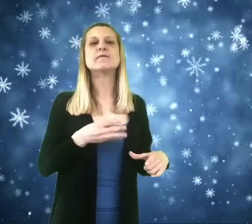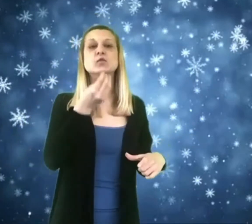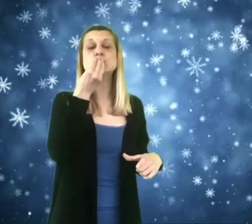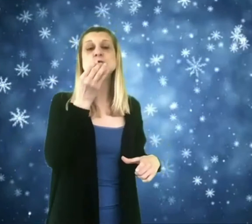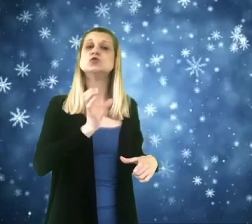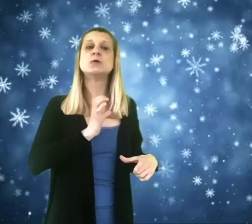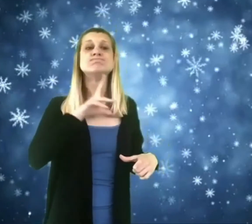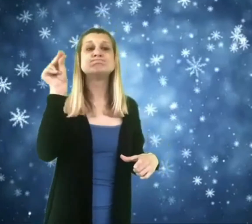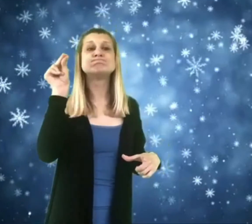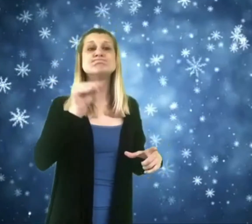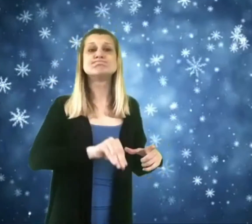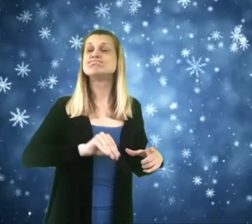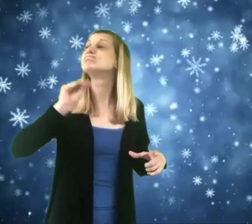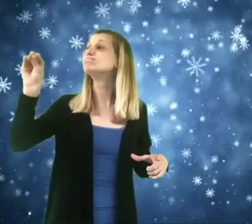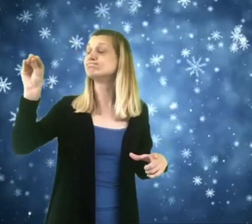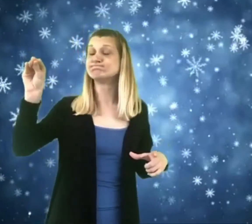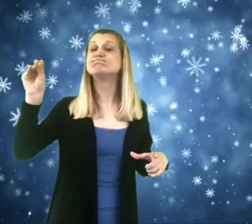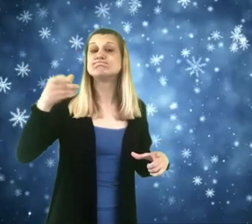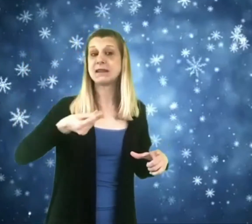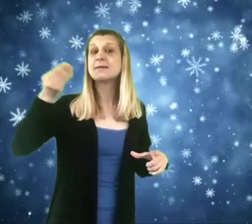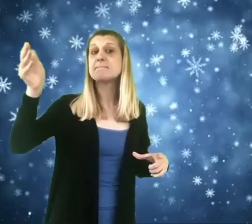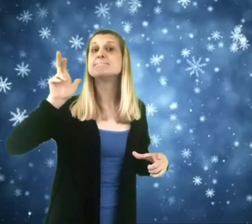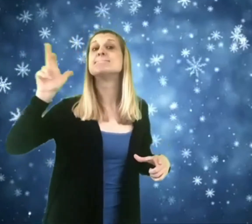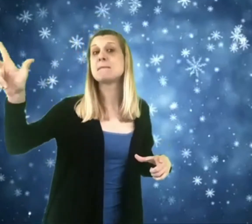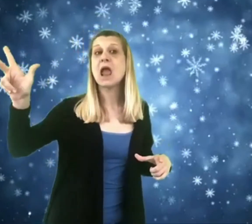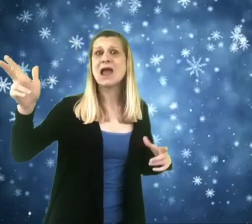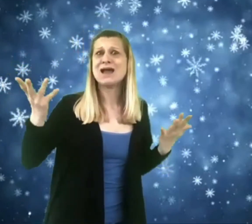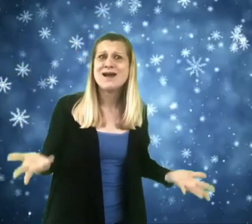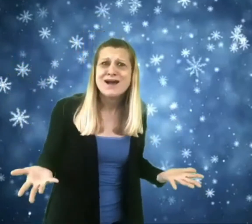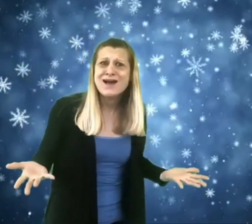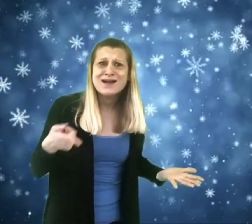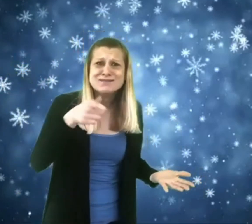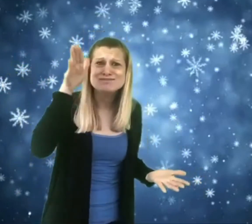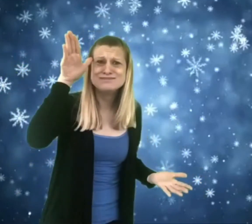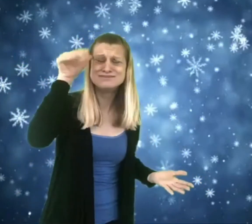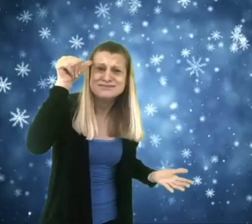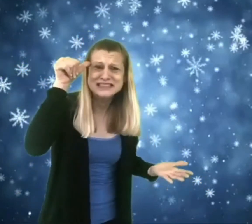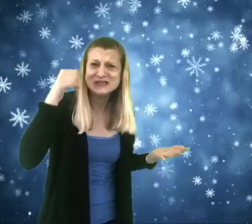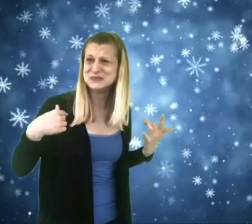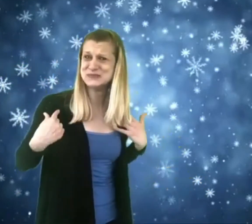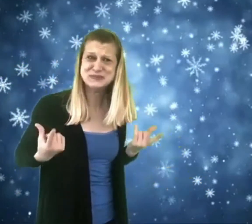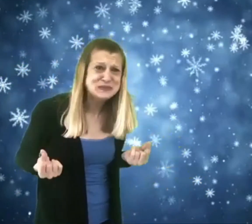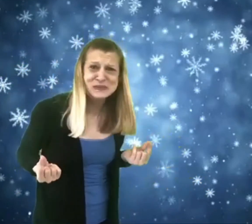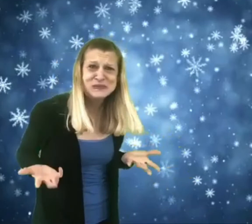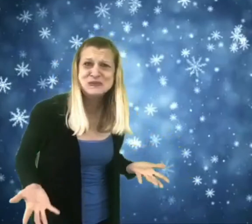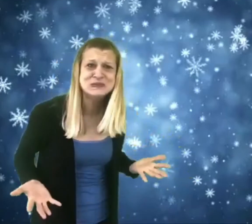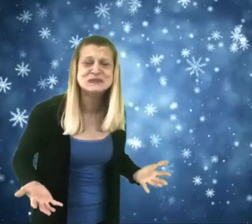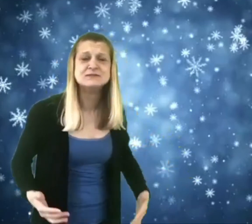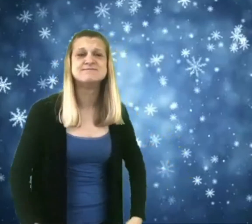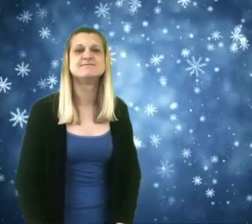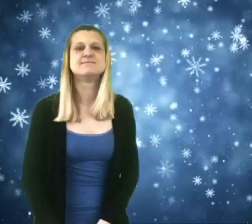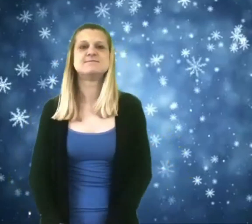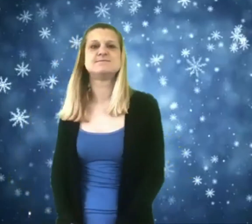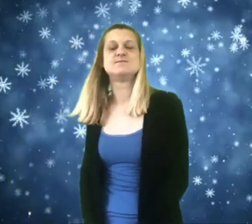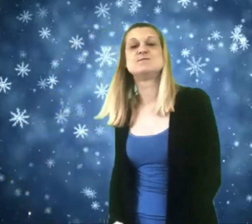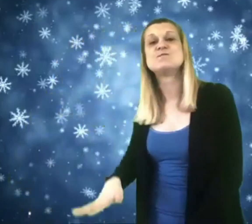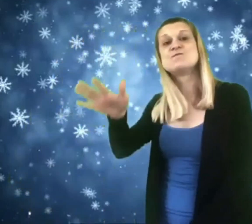plate at breakfast this morning, but he wouldn’t touch it. He made her take it back."